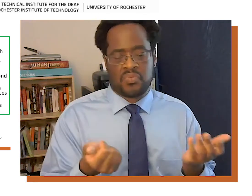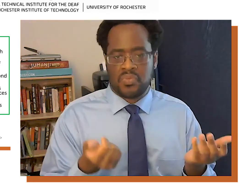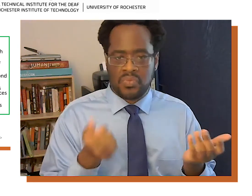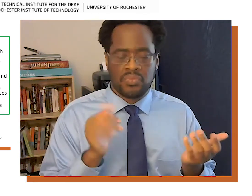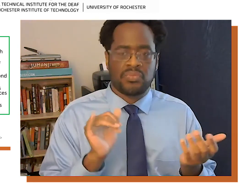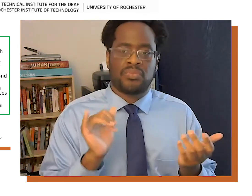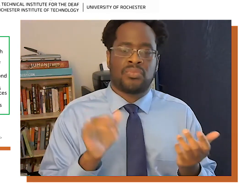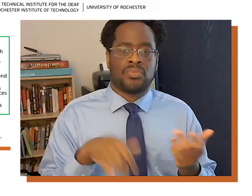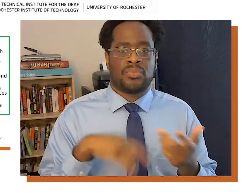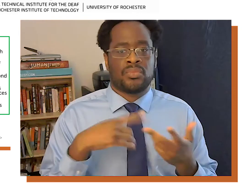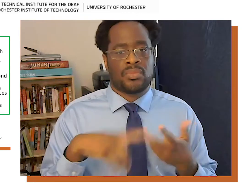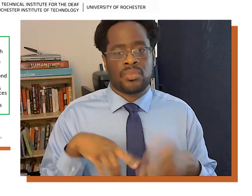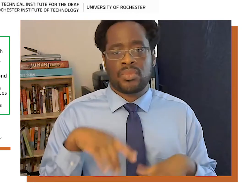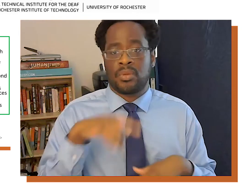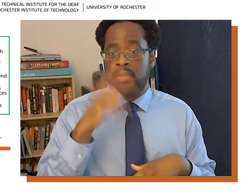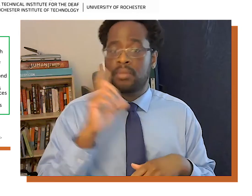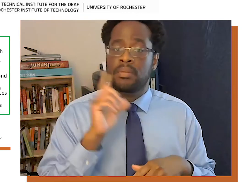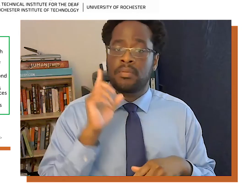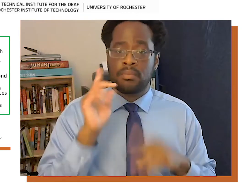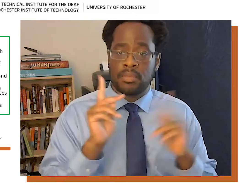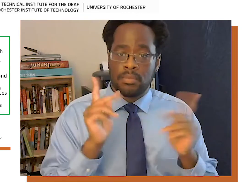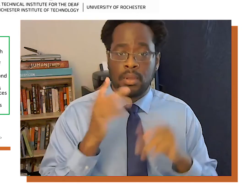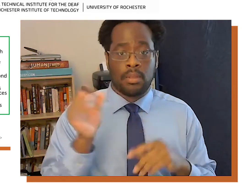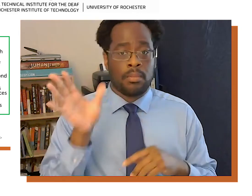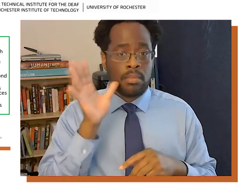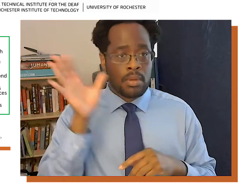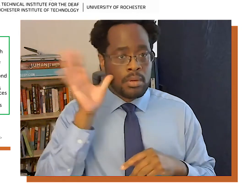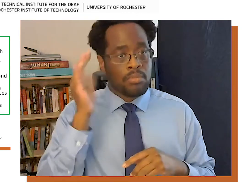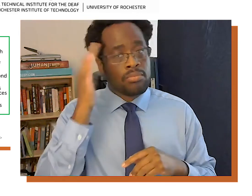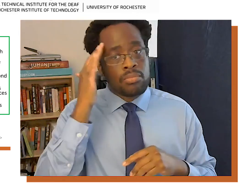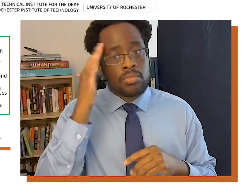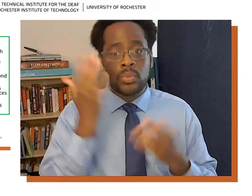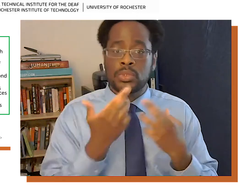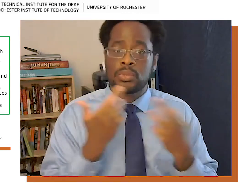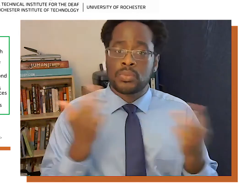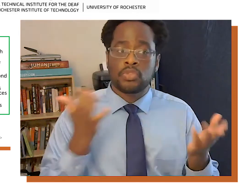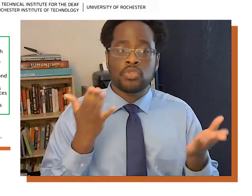actually went beyond eighth grade in school. Black Deaf people and their parents